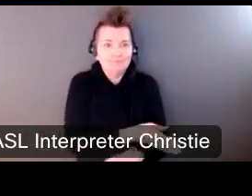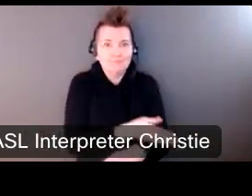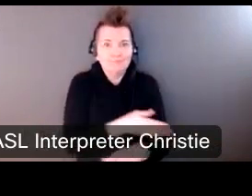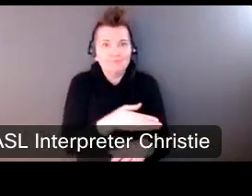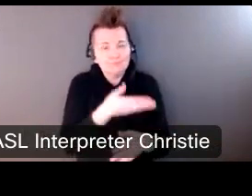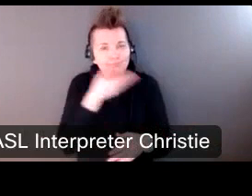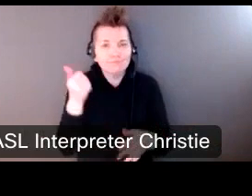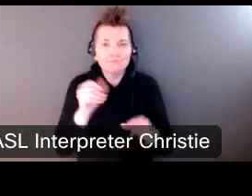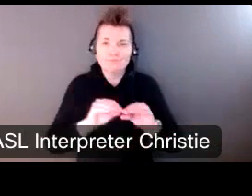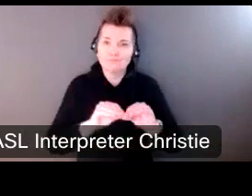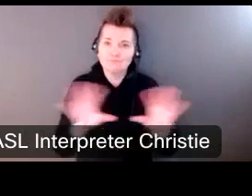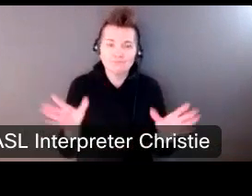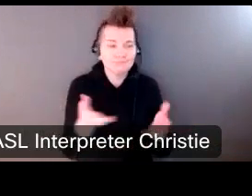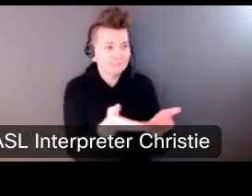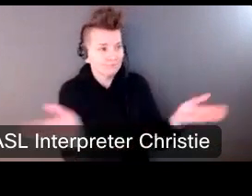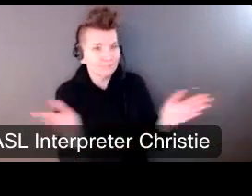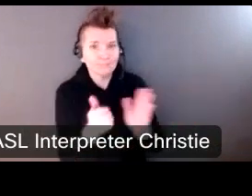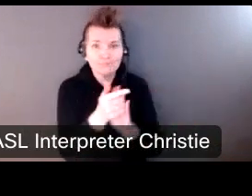permit requirements going out to constructors